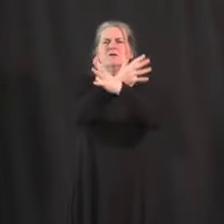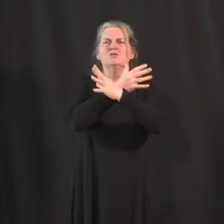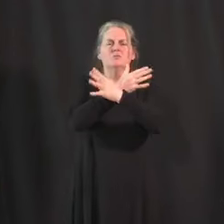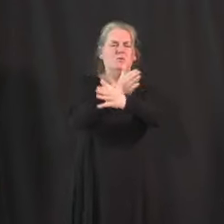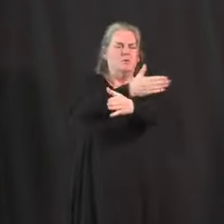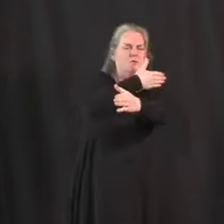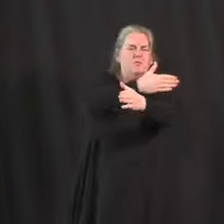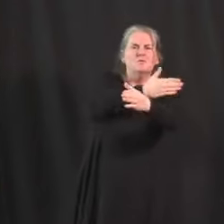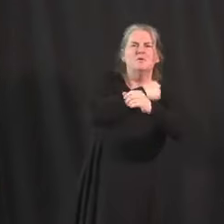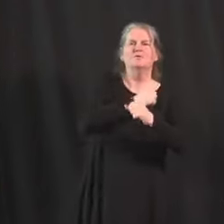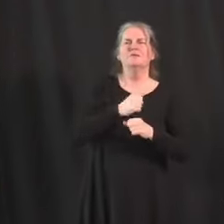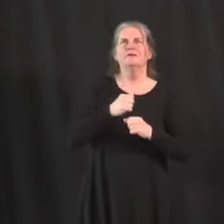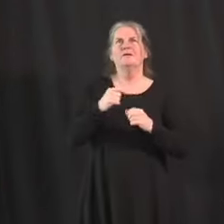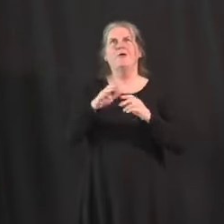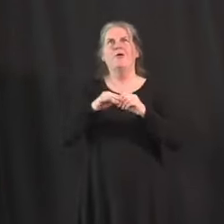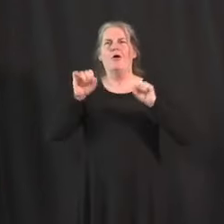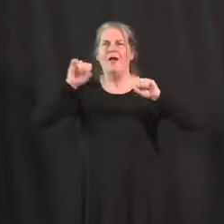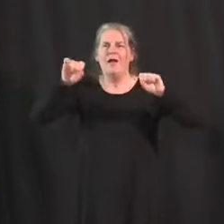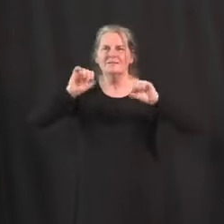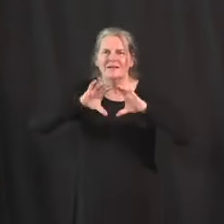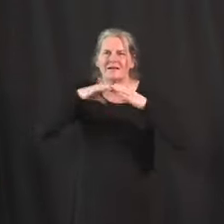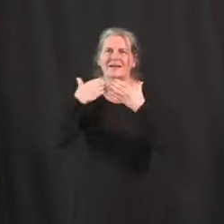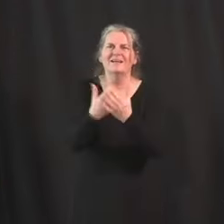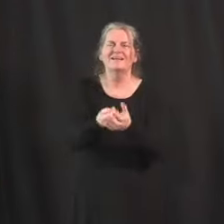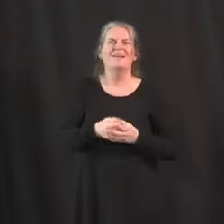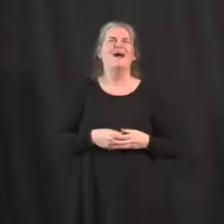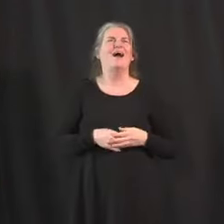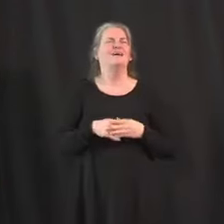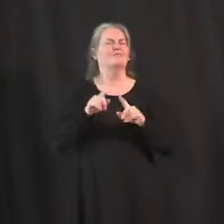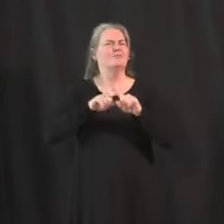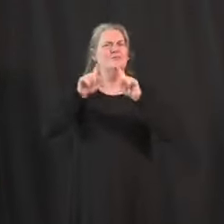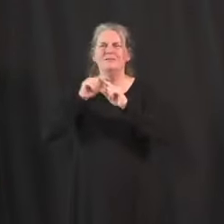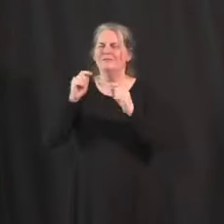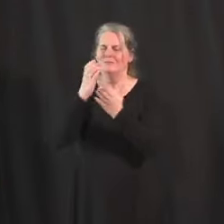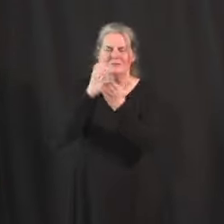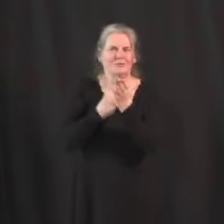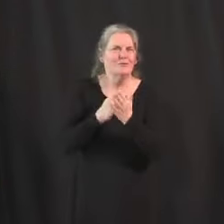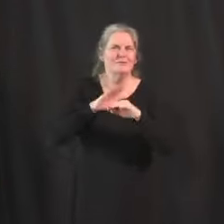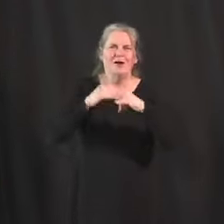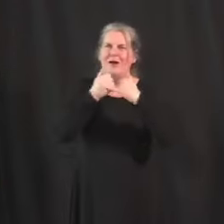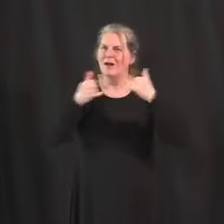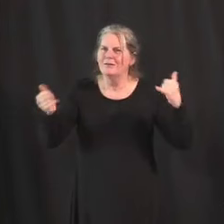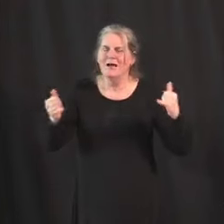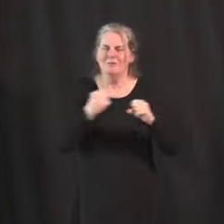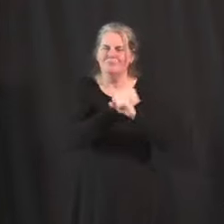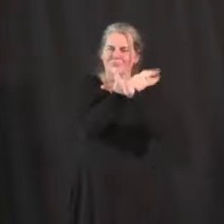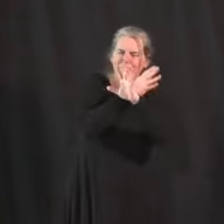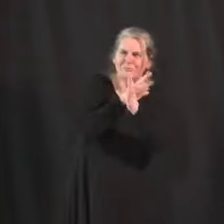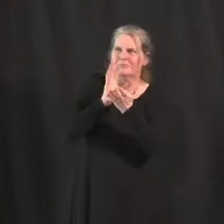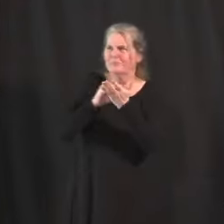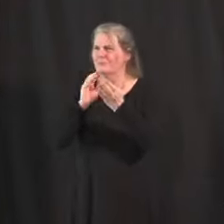COOKING CLASSES, FREE ONLINE IV LEAGUE COURSES. PEOPLE COMING TOGETHER. WORLD CHANGING EVENTS.